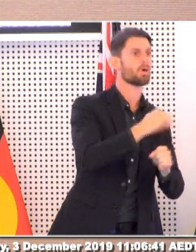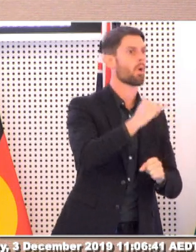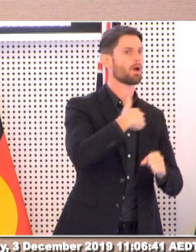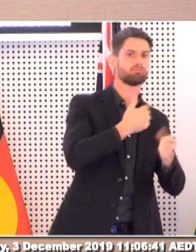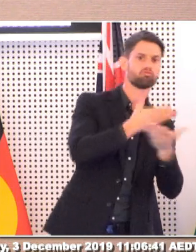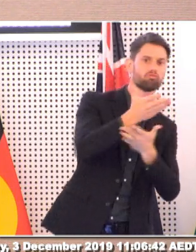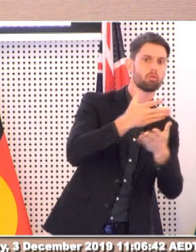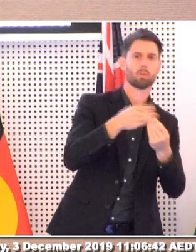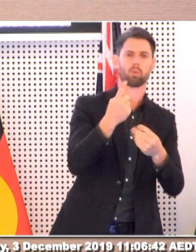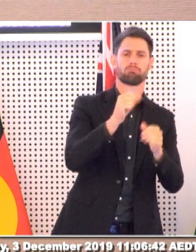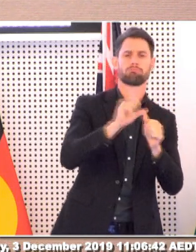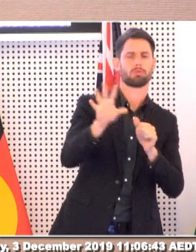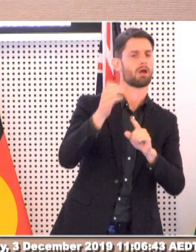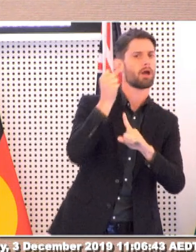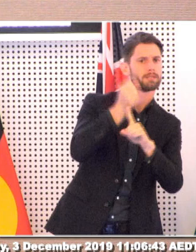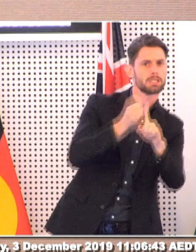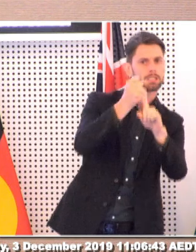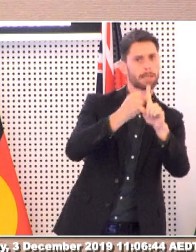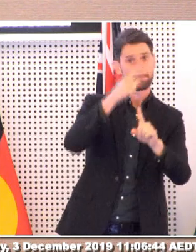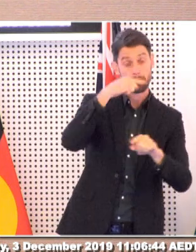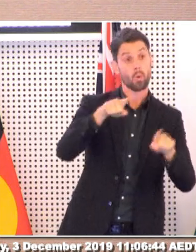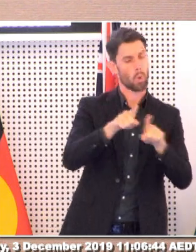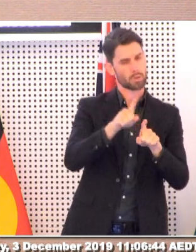activists, and I speak with people with disability as well, obviously.